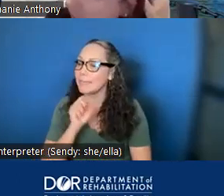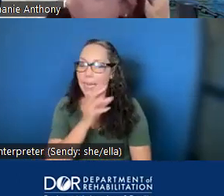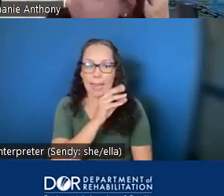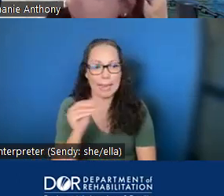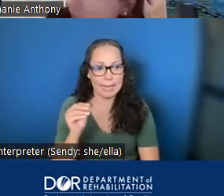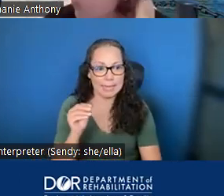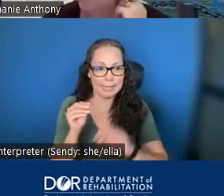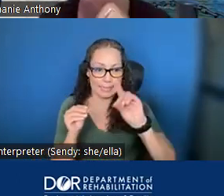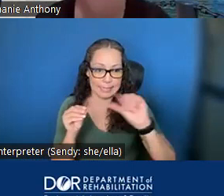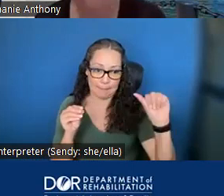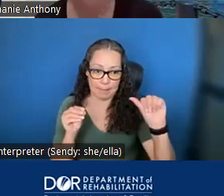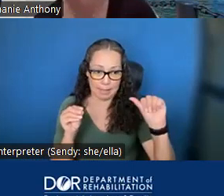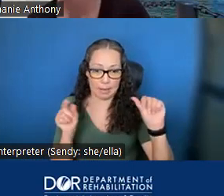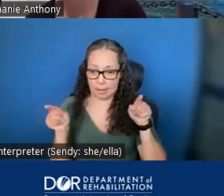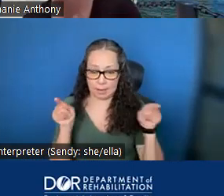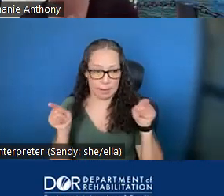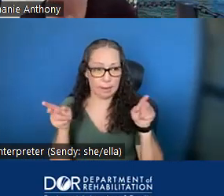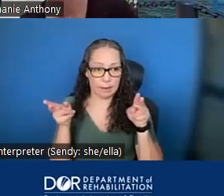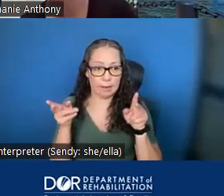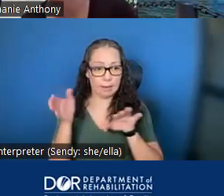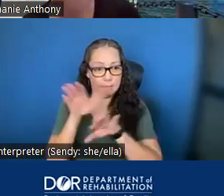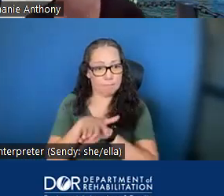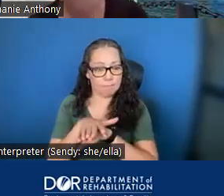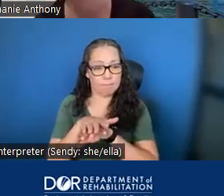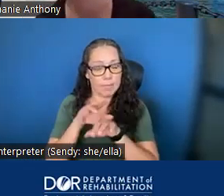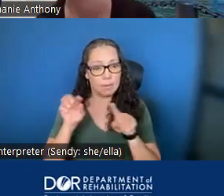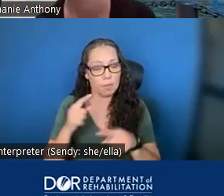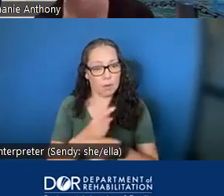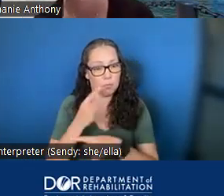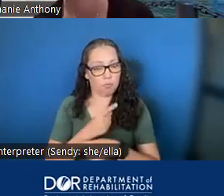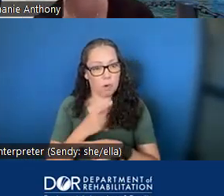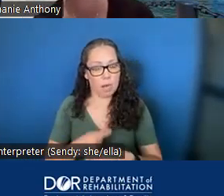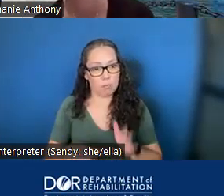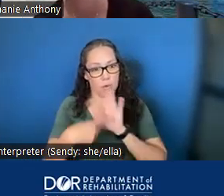we have the correct and you know appropriate representation so U just wanted to throw that